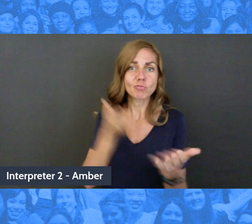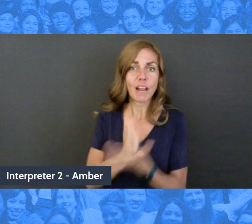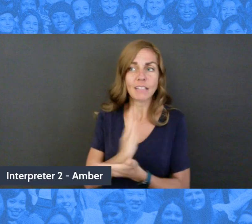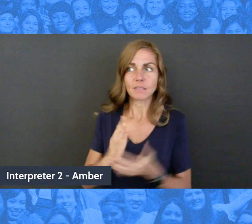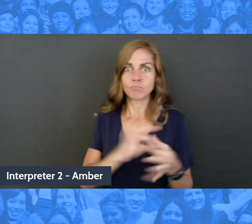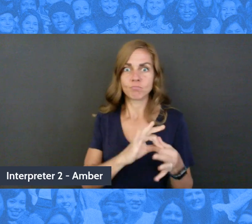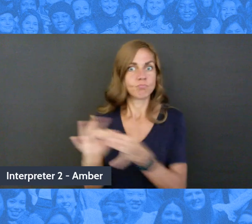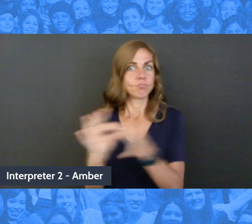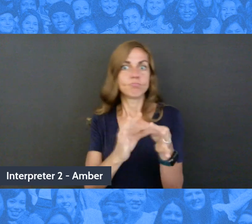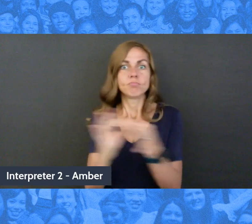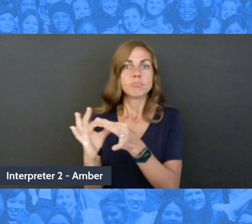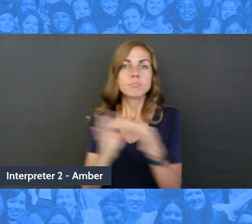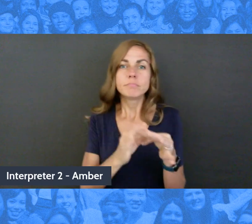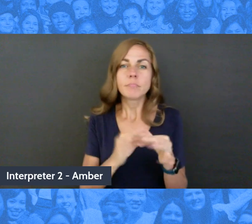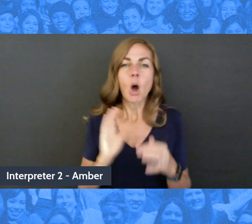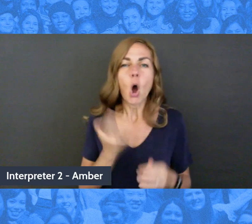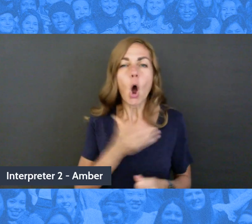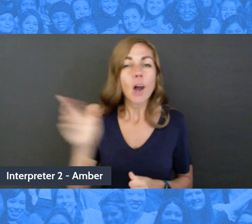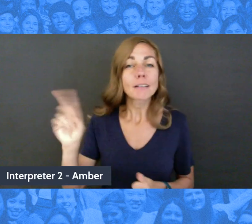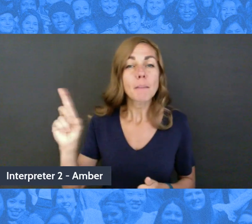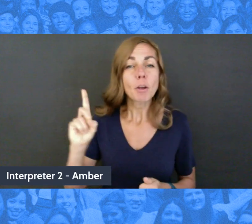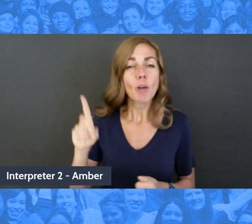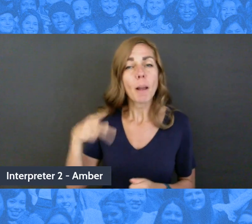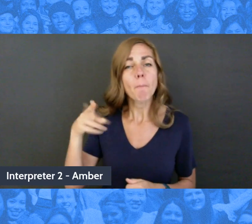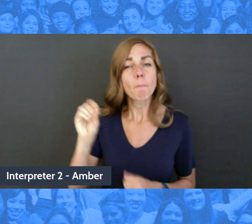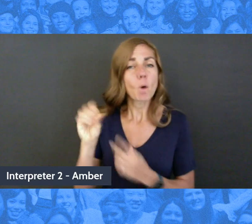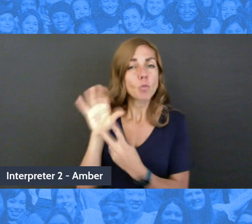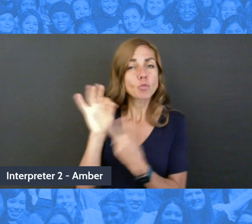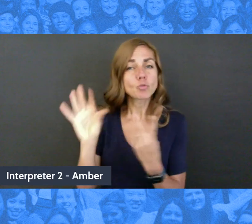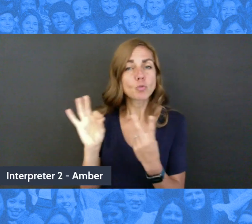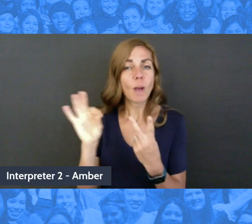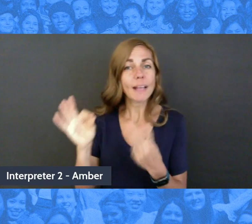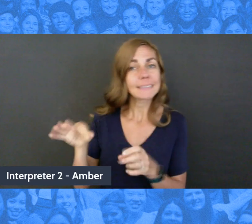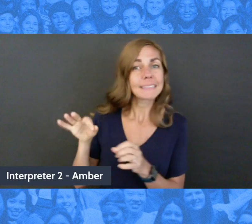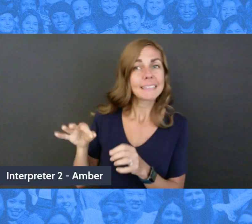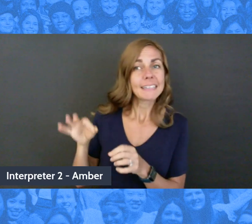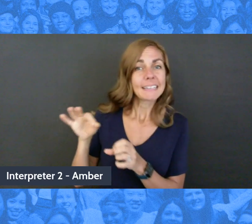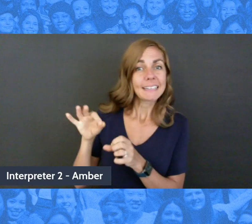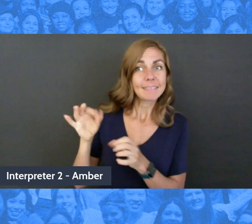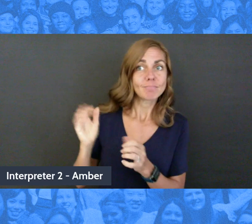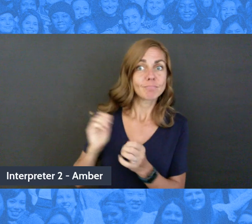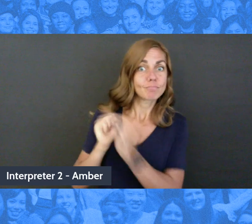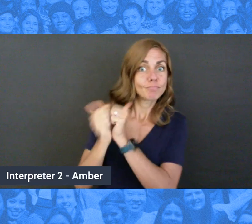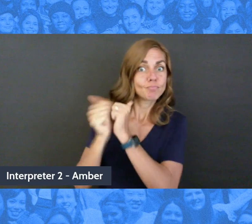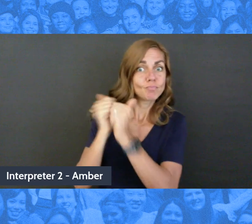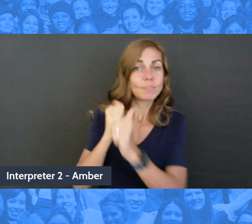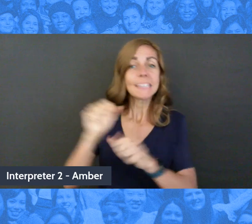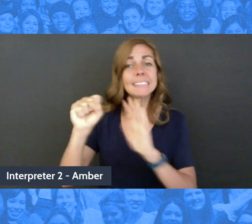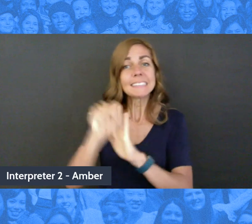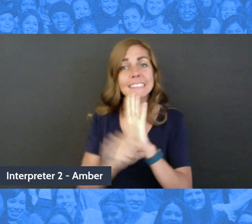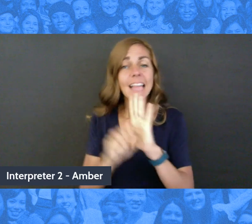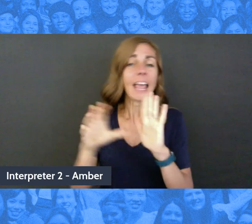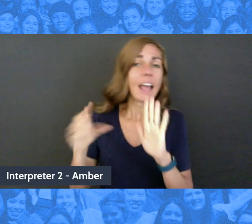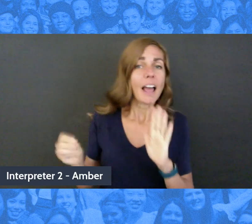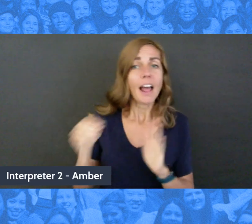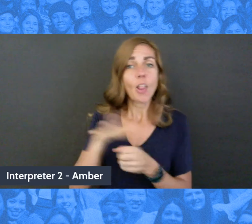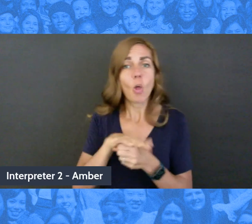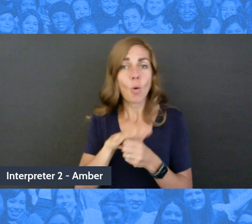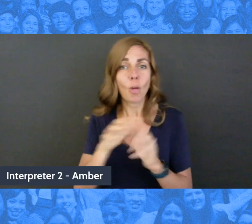Our Democratic pro-choice candidates at the national, state and local level hold the line on a lot of these issues